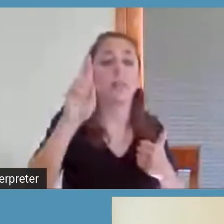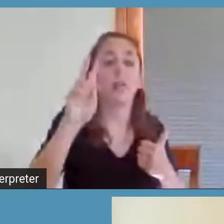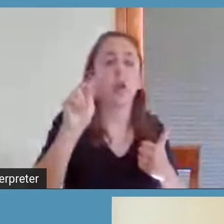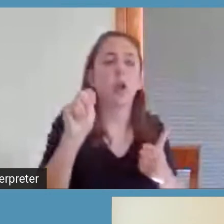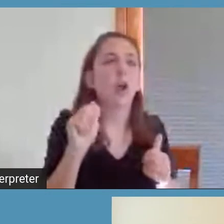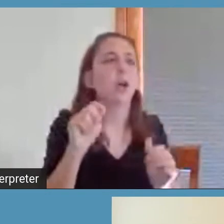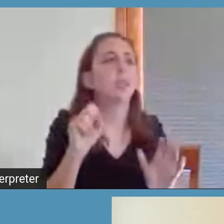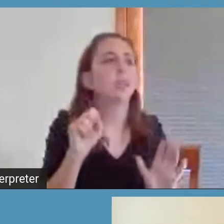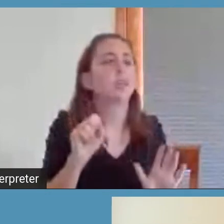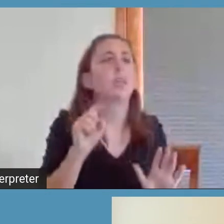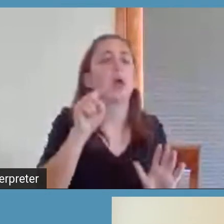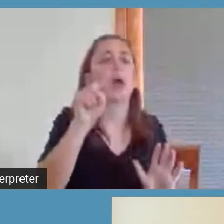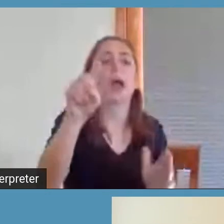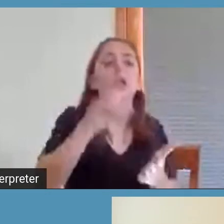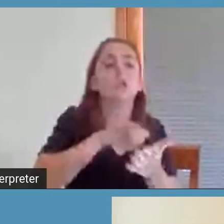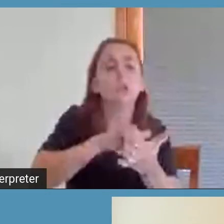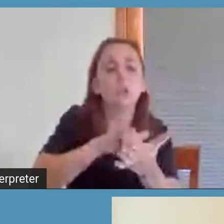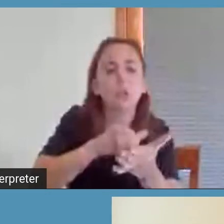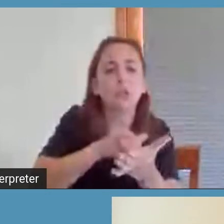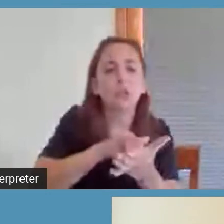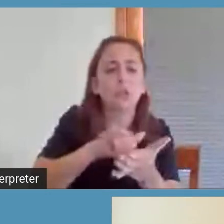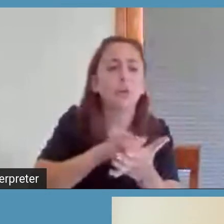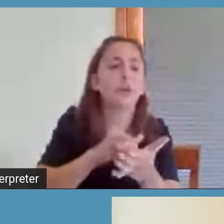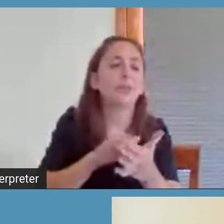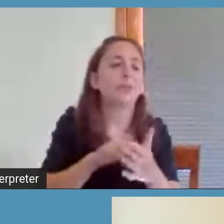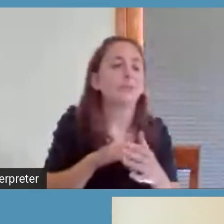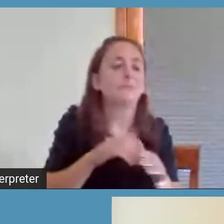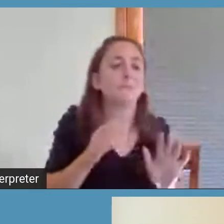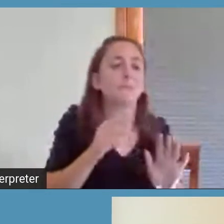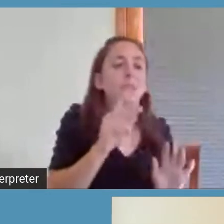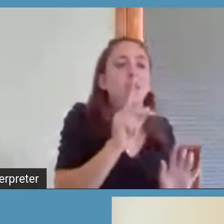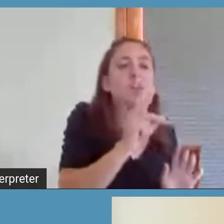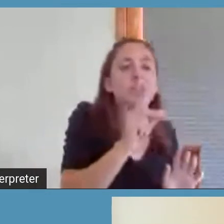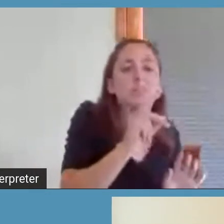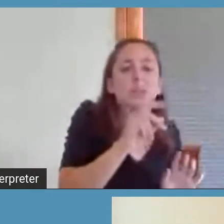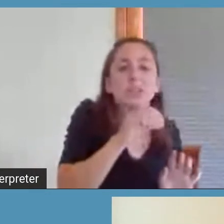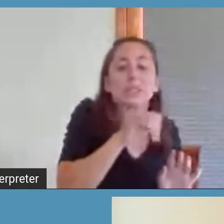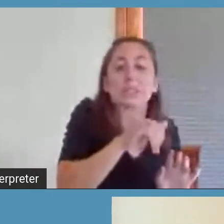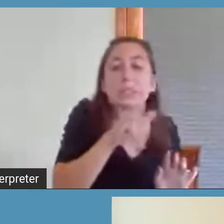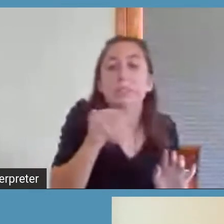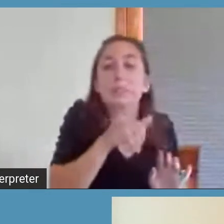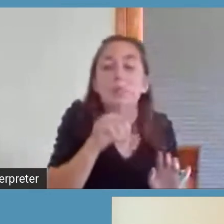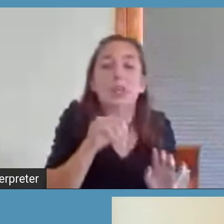they did a very similar to comes matrix type of exhibition i'm not sure what platform they used